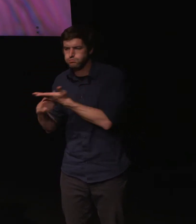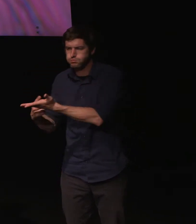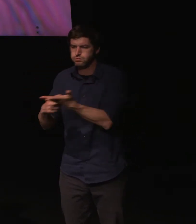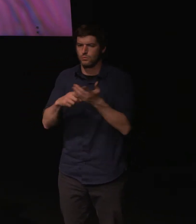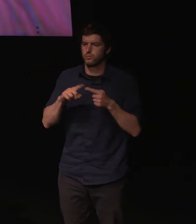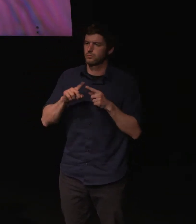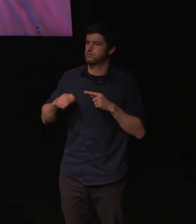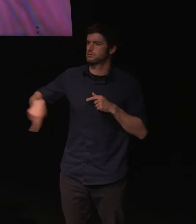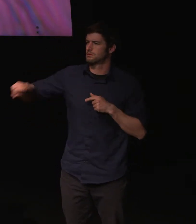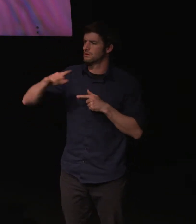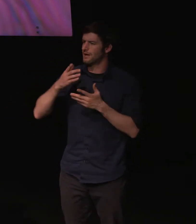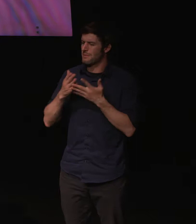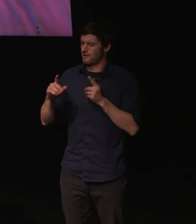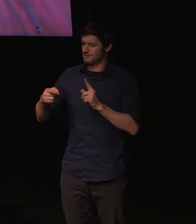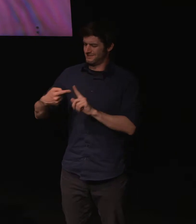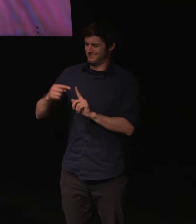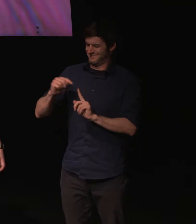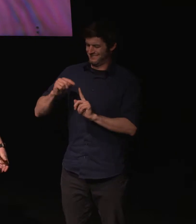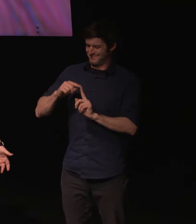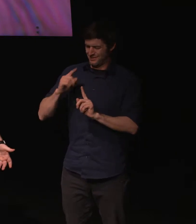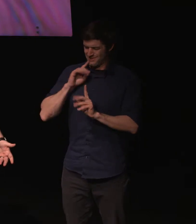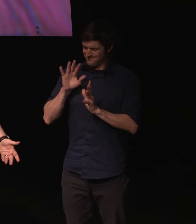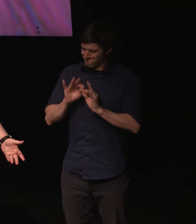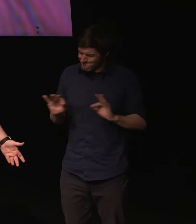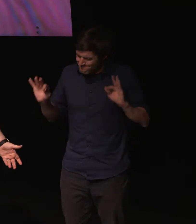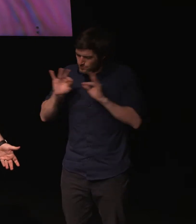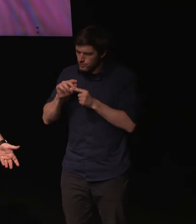so important... It should be for everybody.